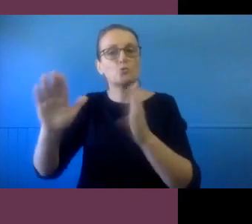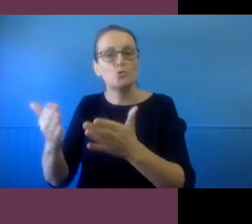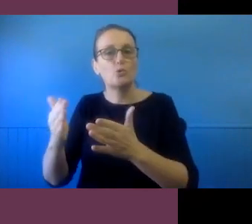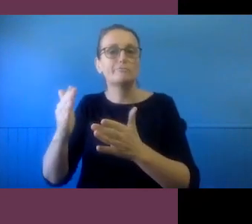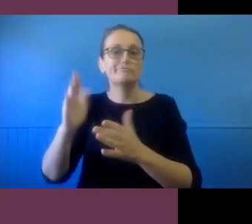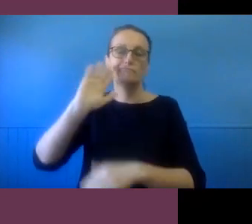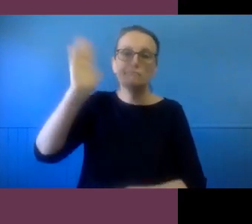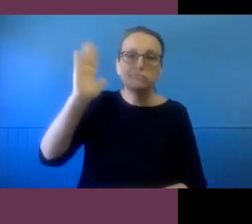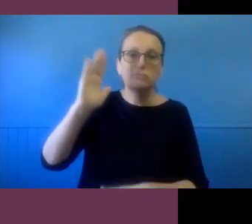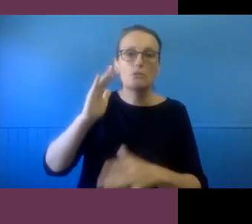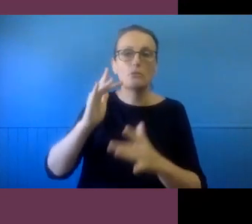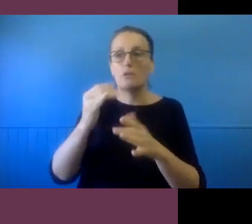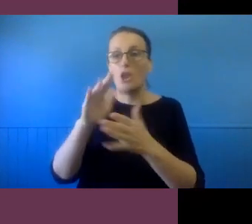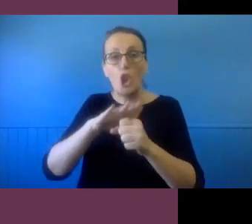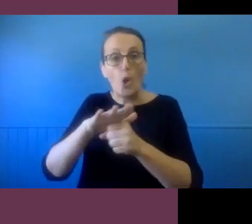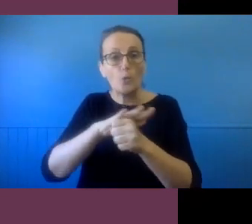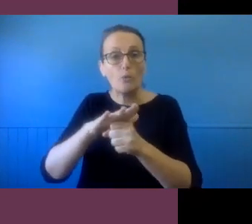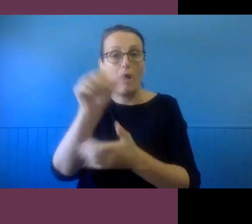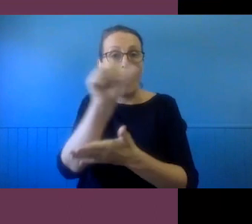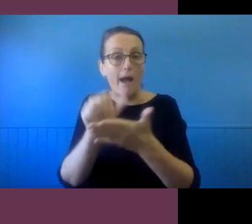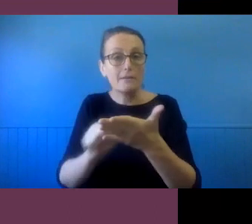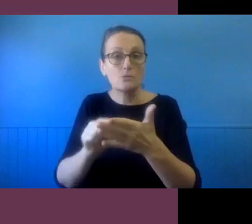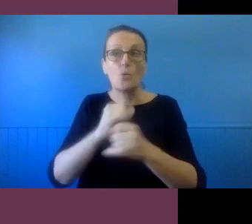international artists who work in cross- cultural and cross- border